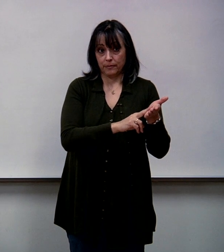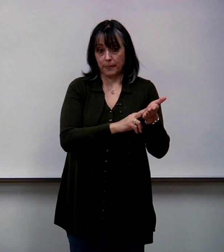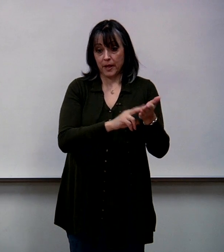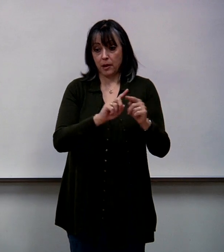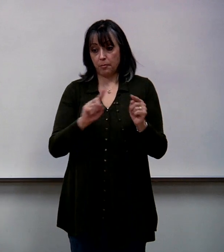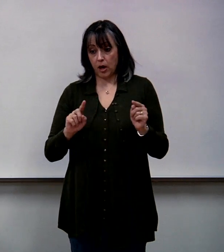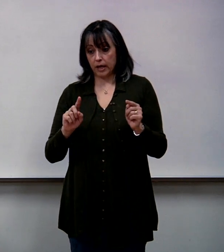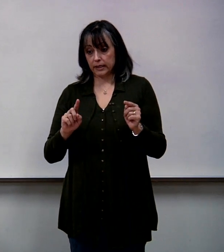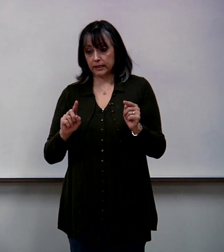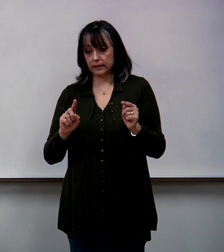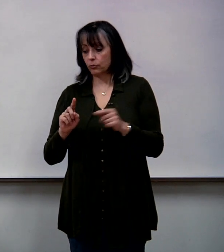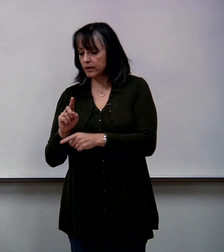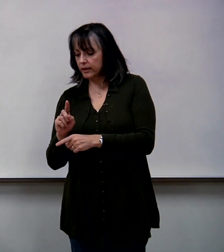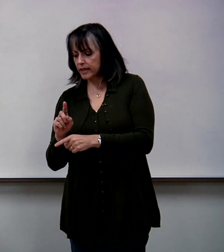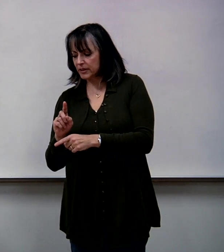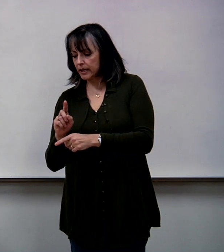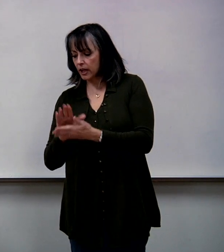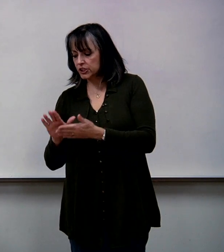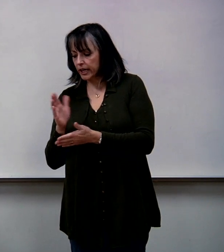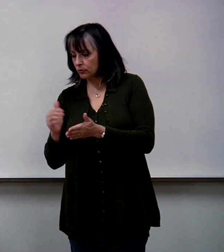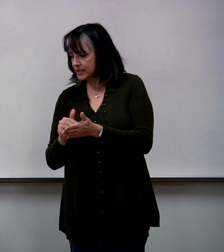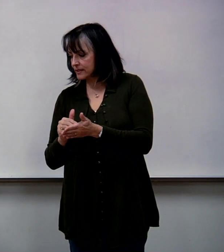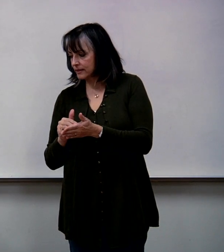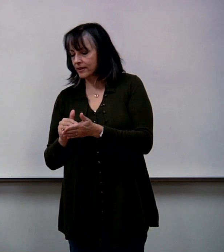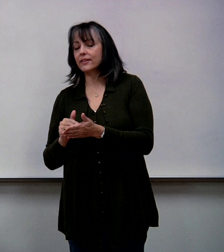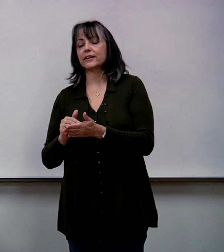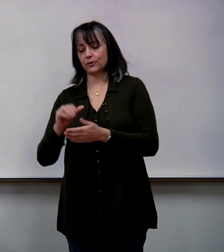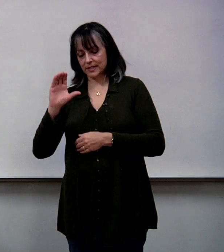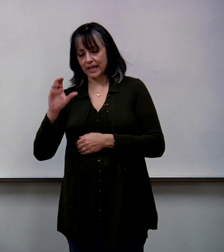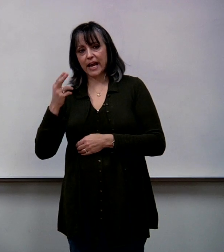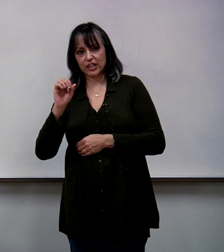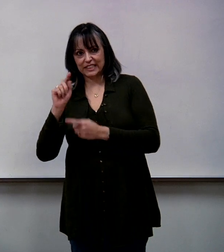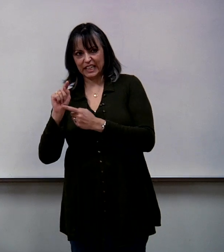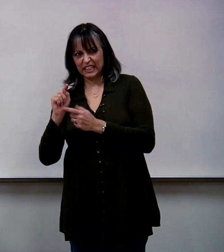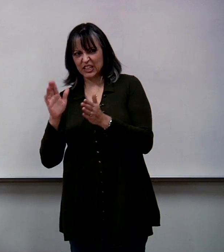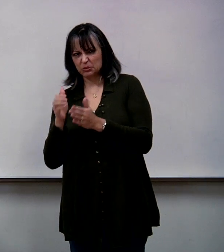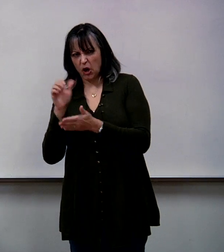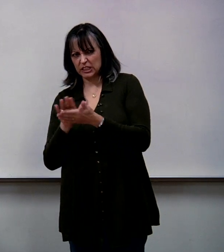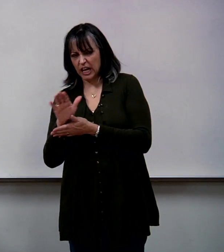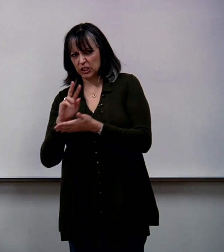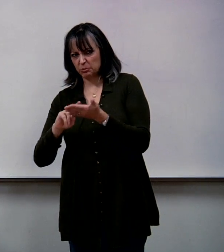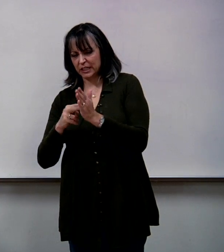only needs 12 Interpreter: And the name of that college again? Tristan: CHST